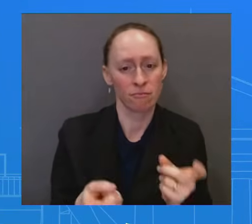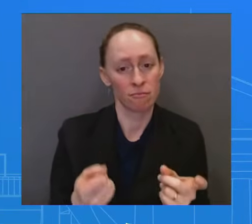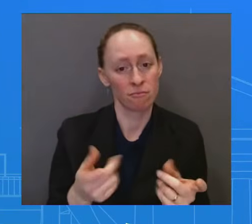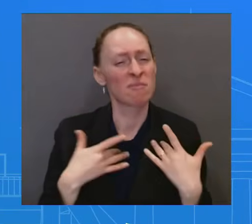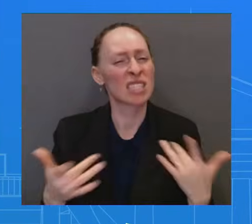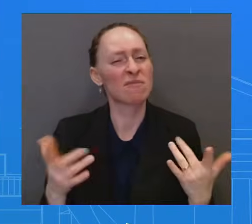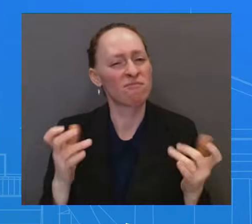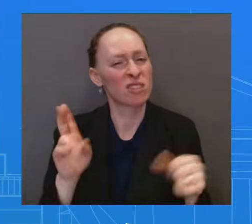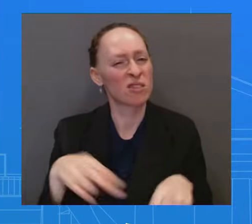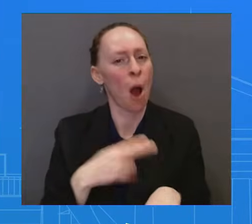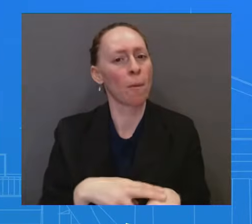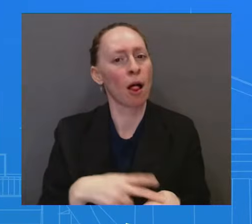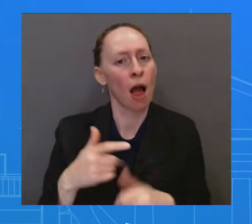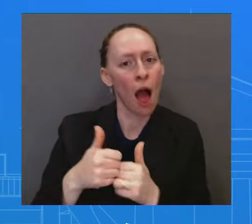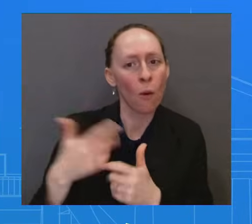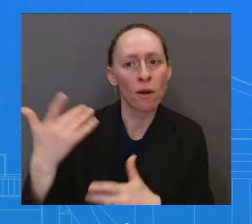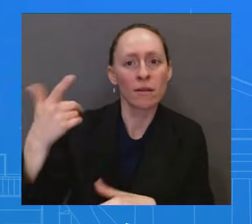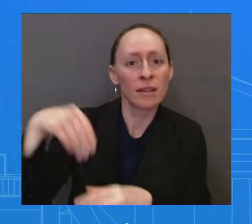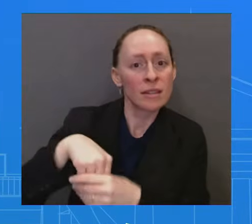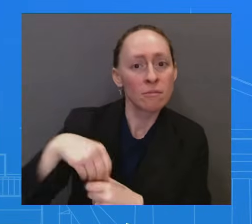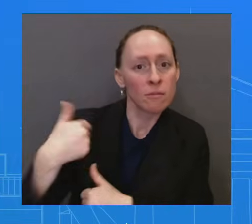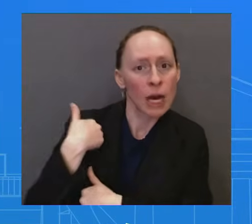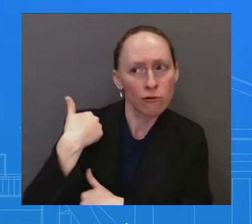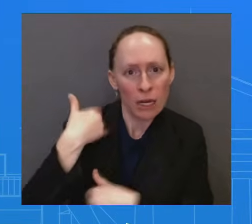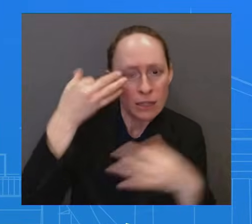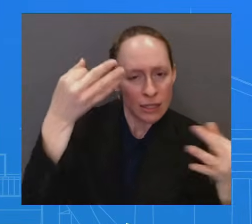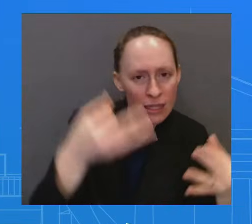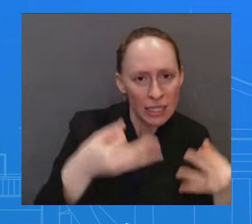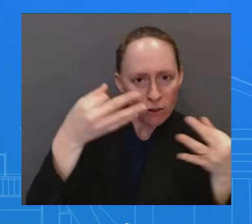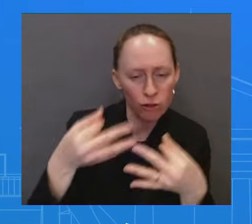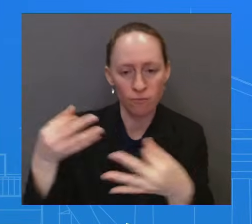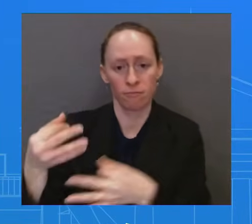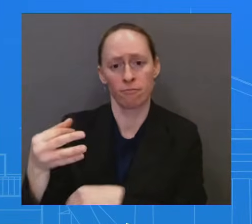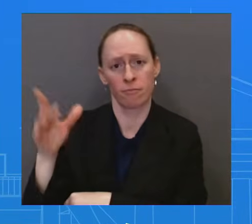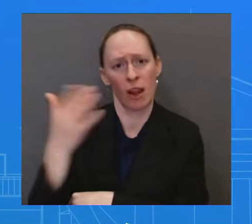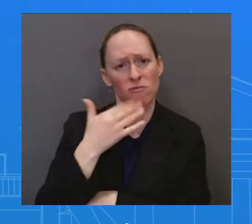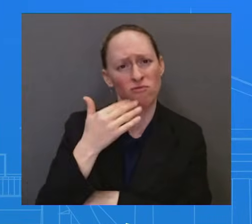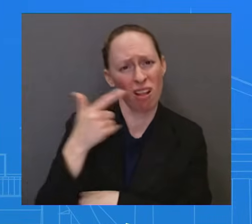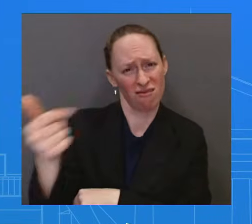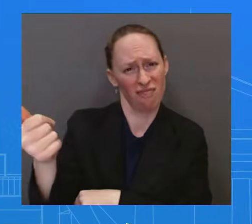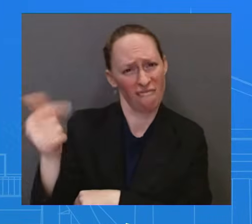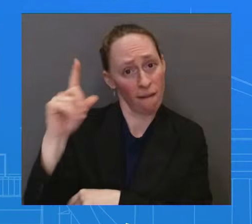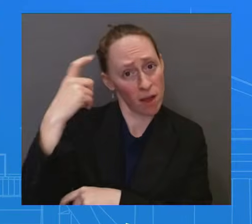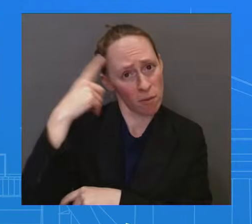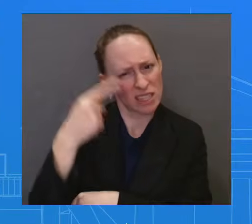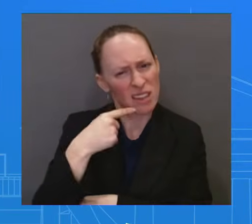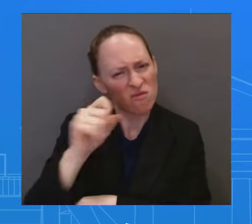that they realize they're going to have to transition from a higher-intensity level of operations, such as what they're doing now,